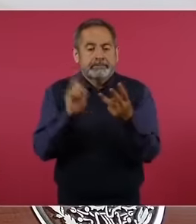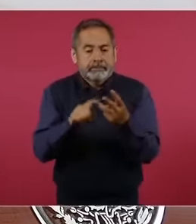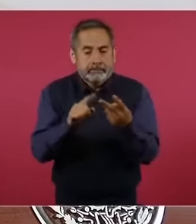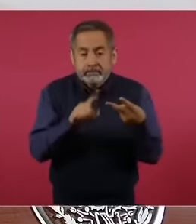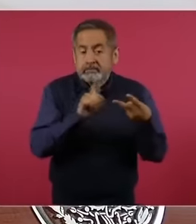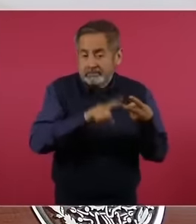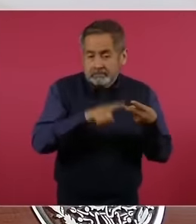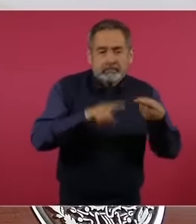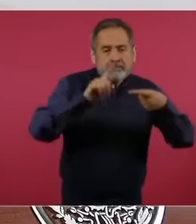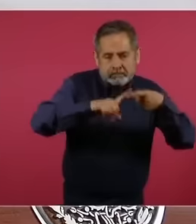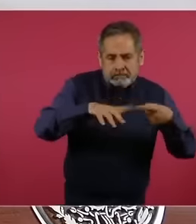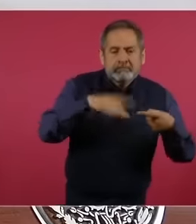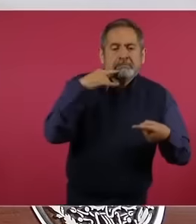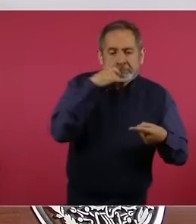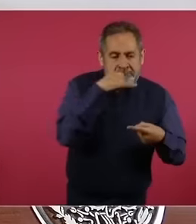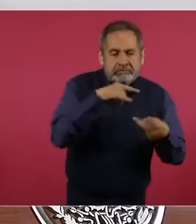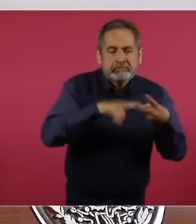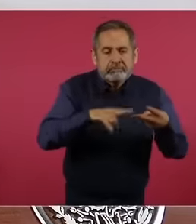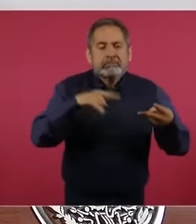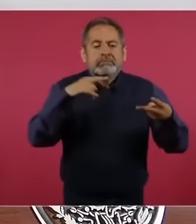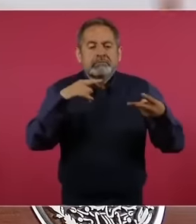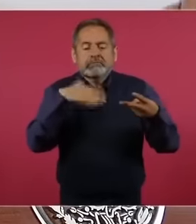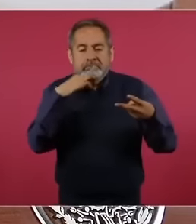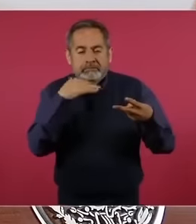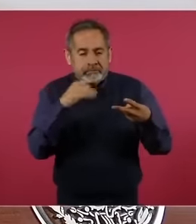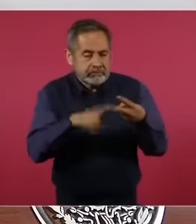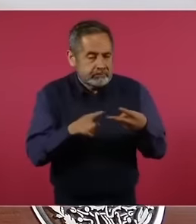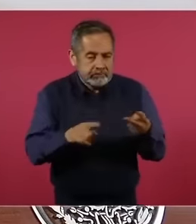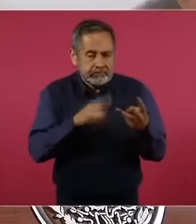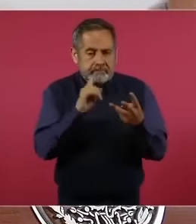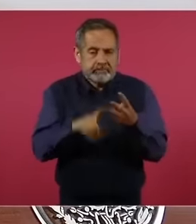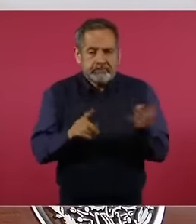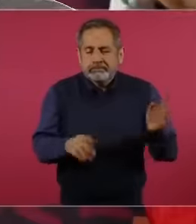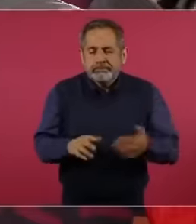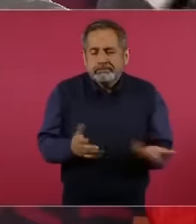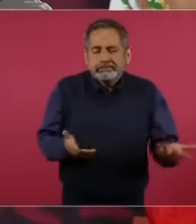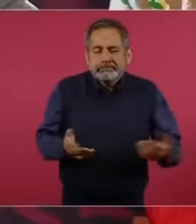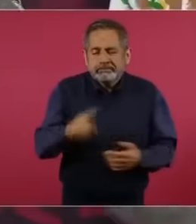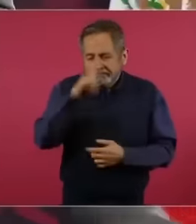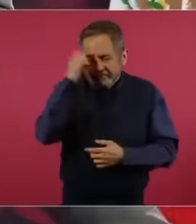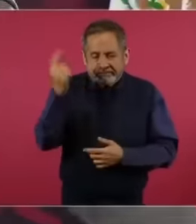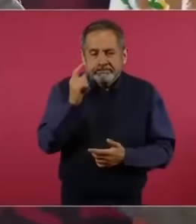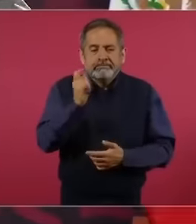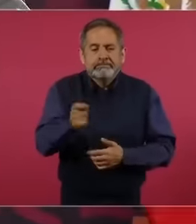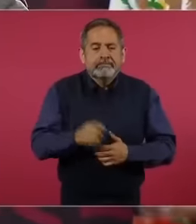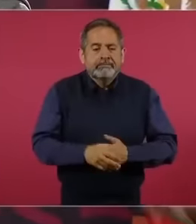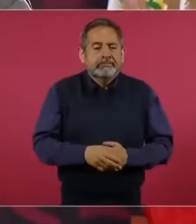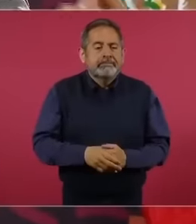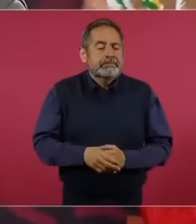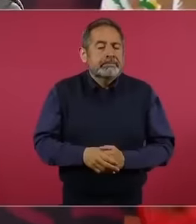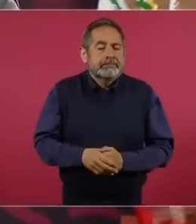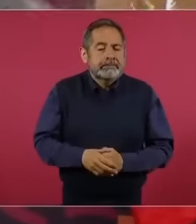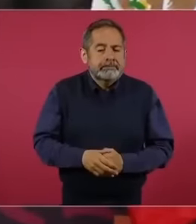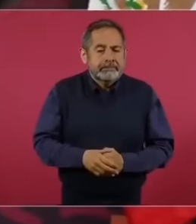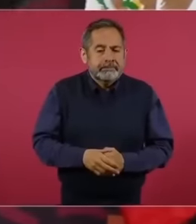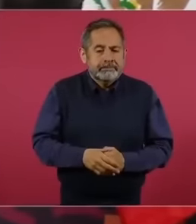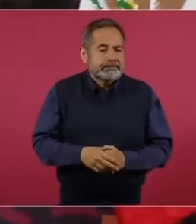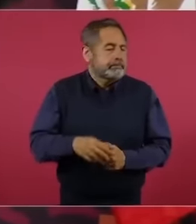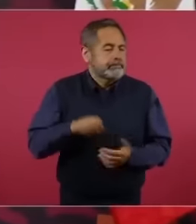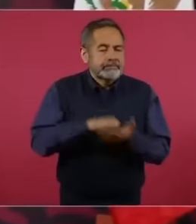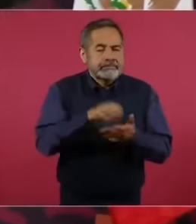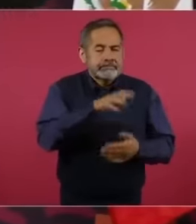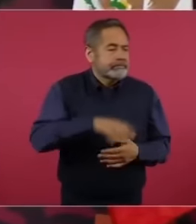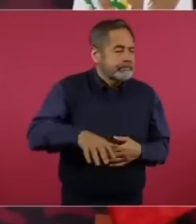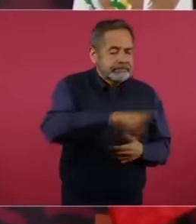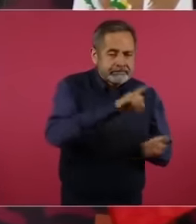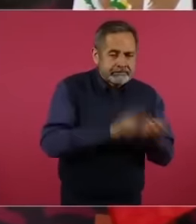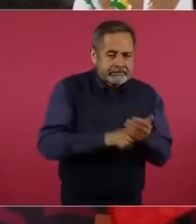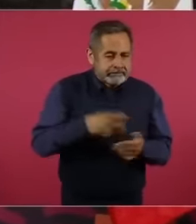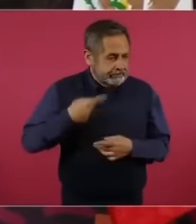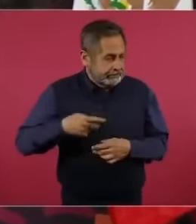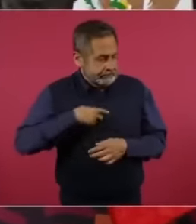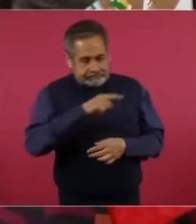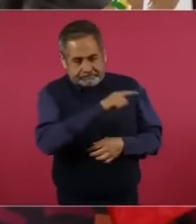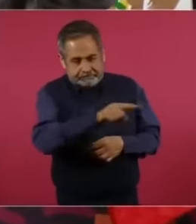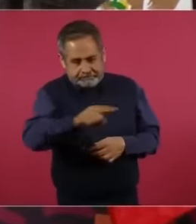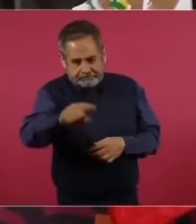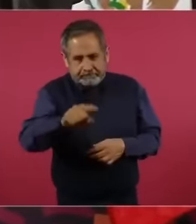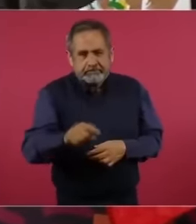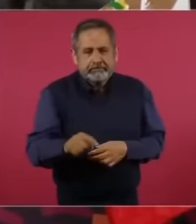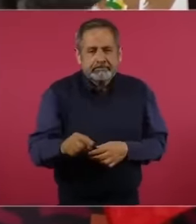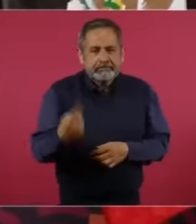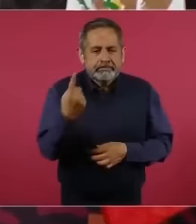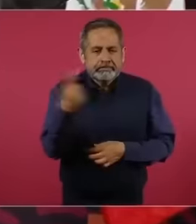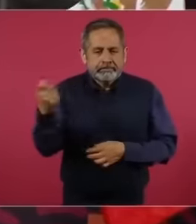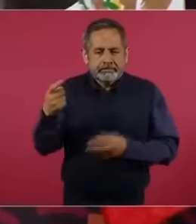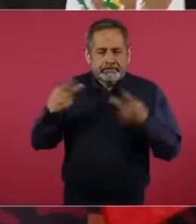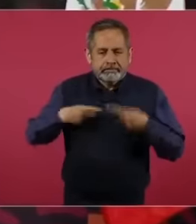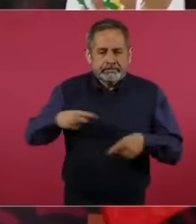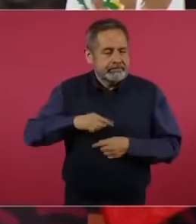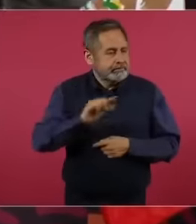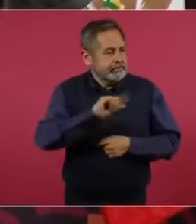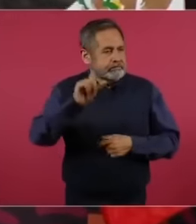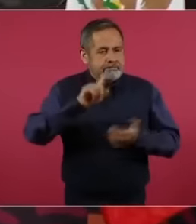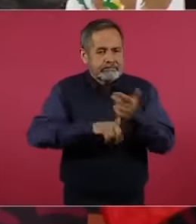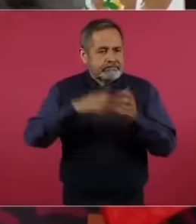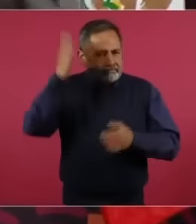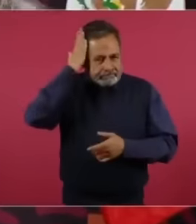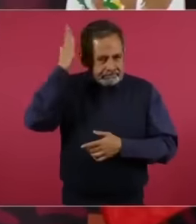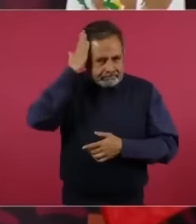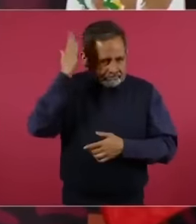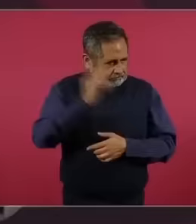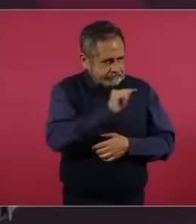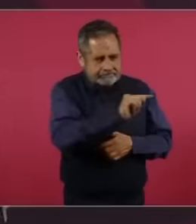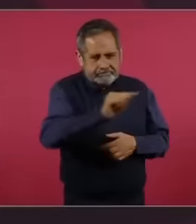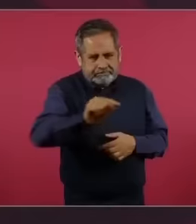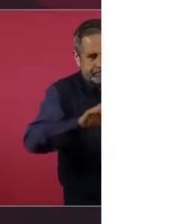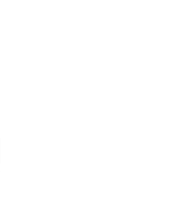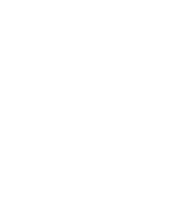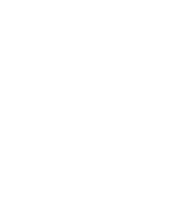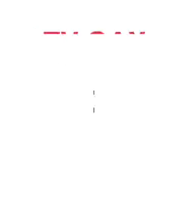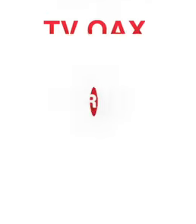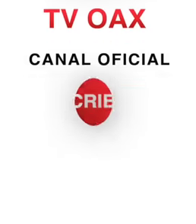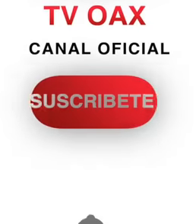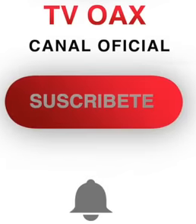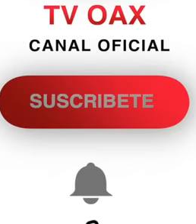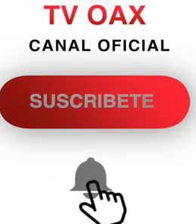corrupt. It would be easy to say, let's look at 100 of the most important leaders of the pri